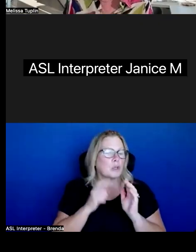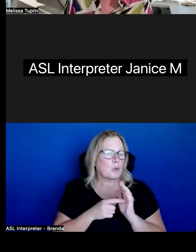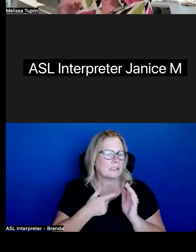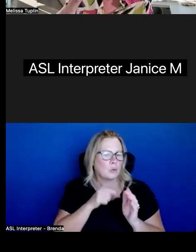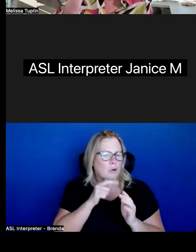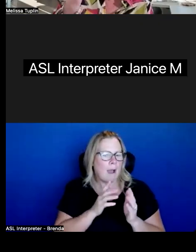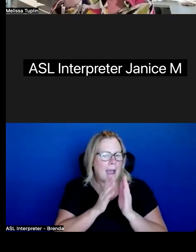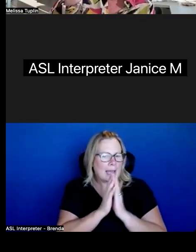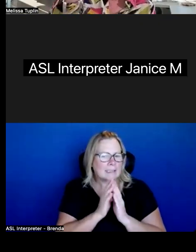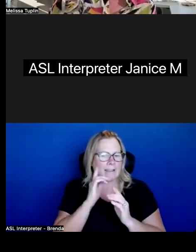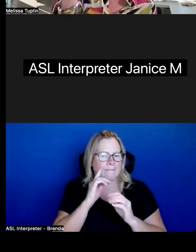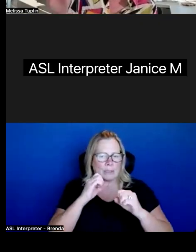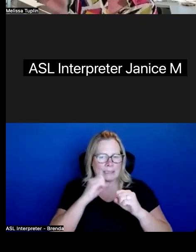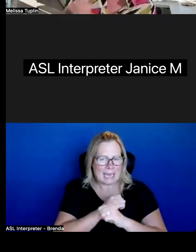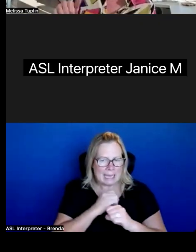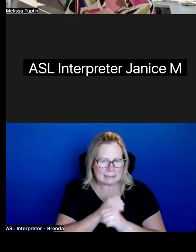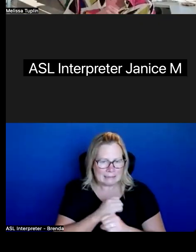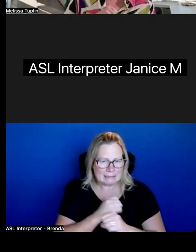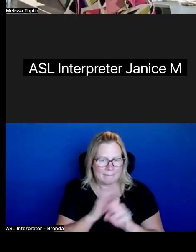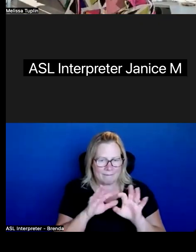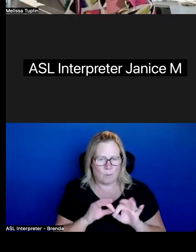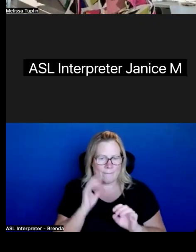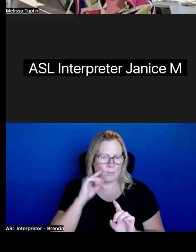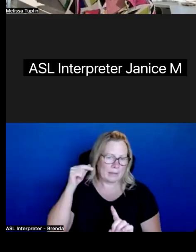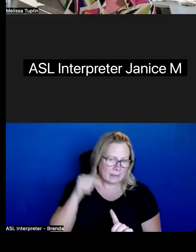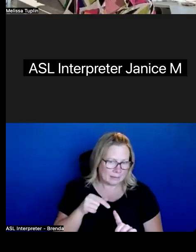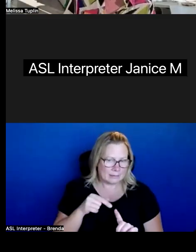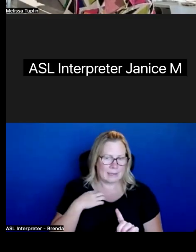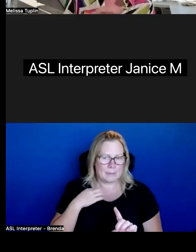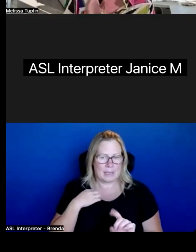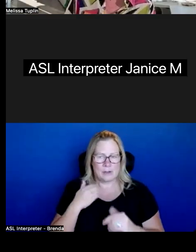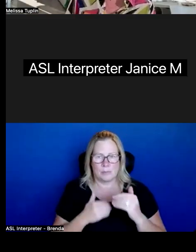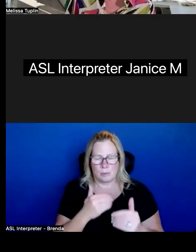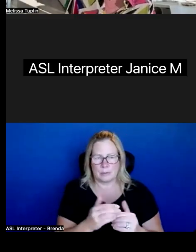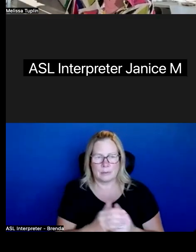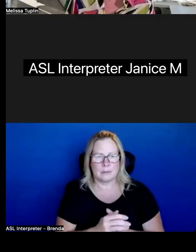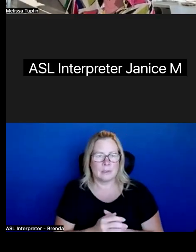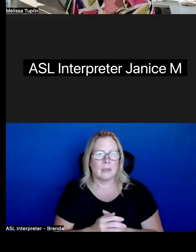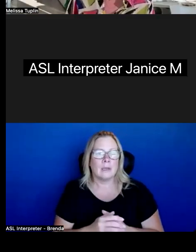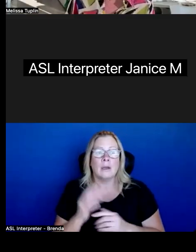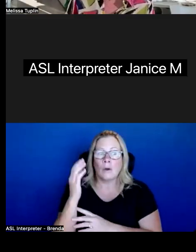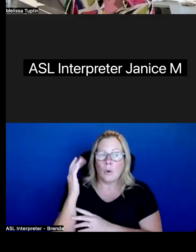the statistical form for this application process. And this is because we've found